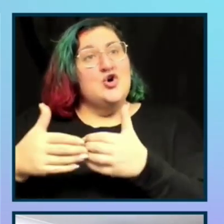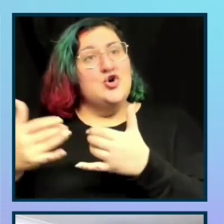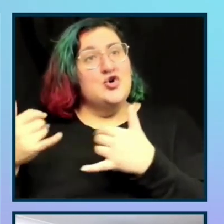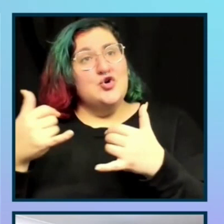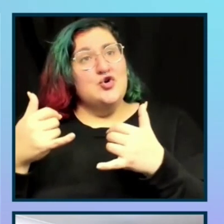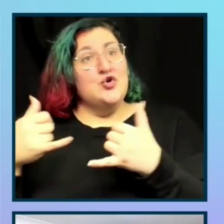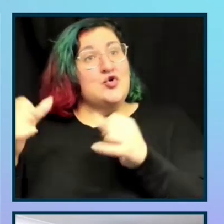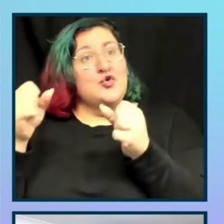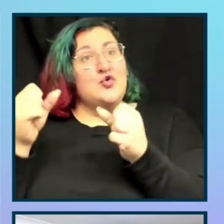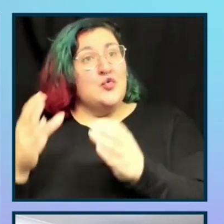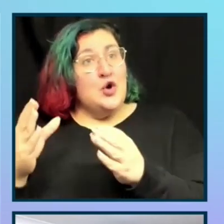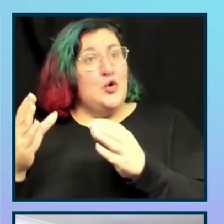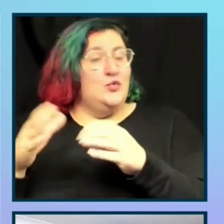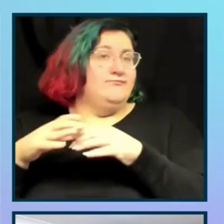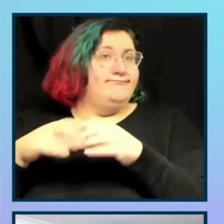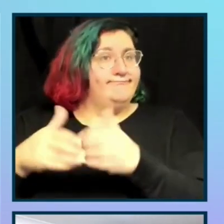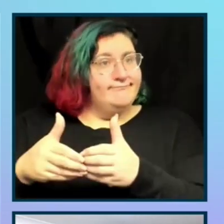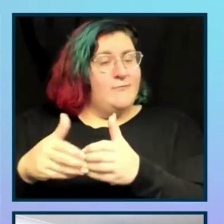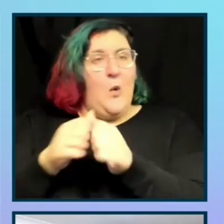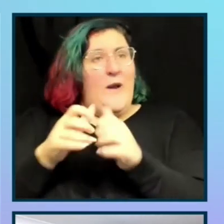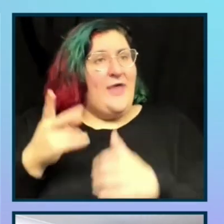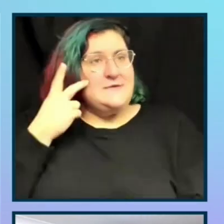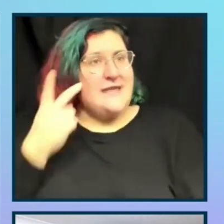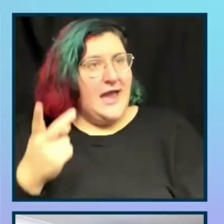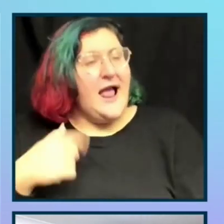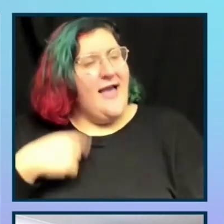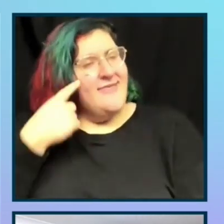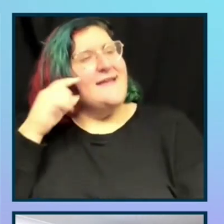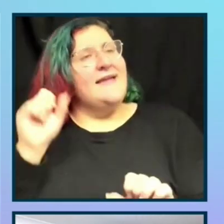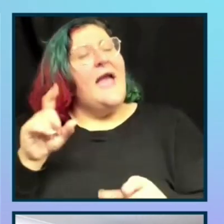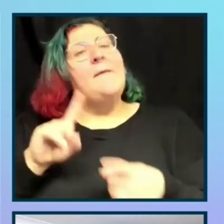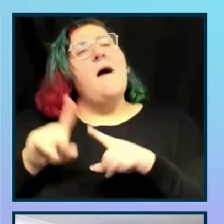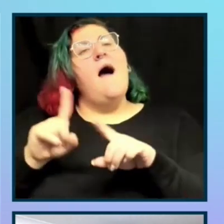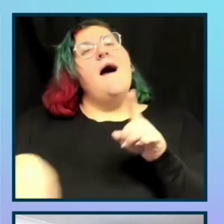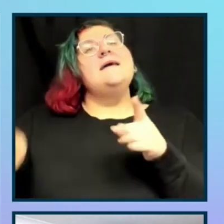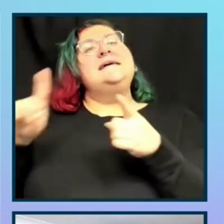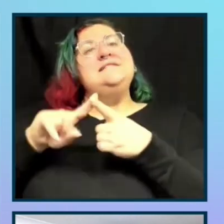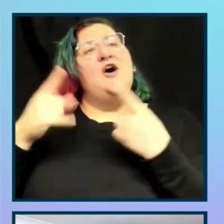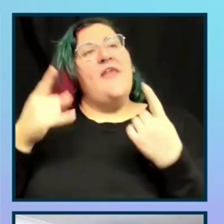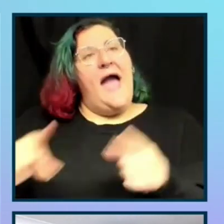But until that time does come, I will keep doing what I can talking accessibility to pretty